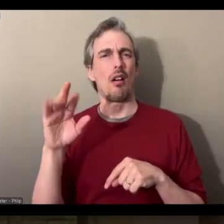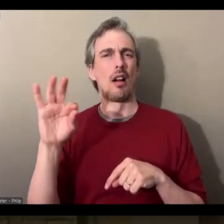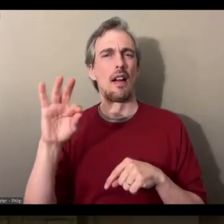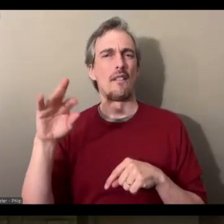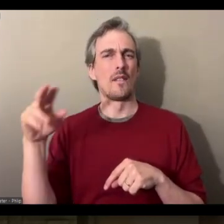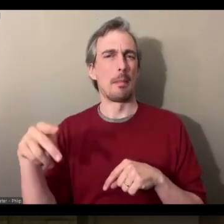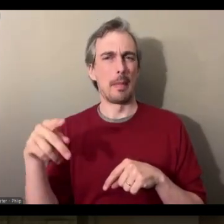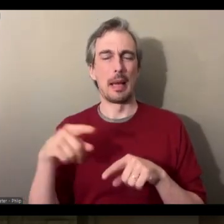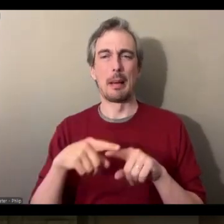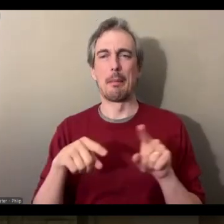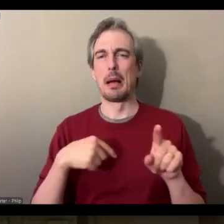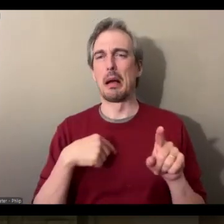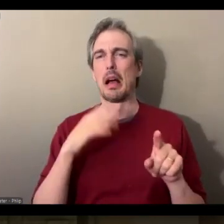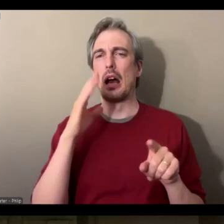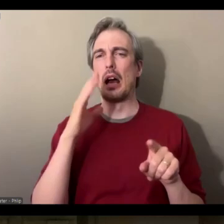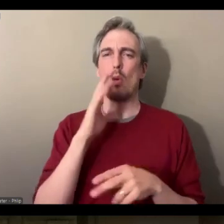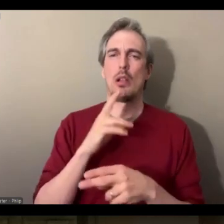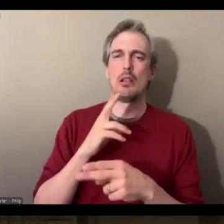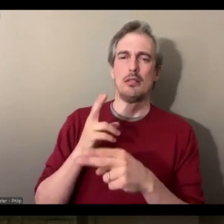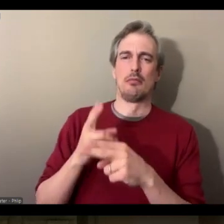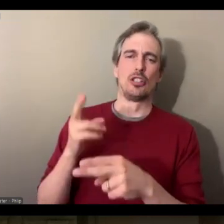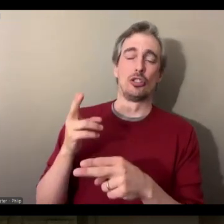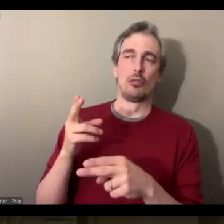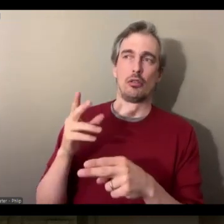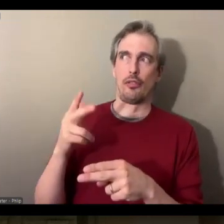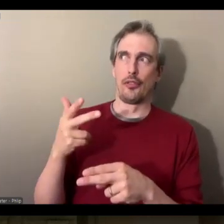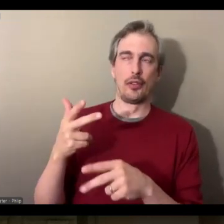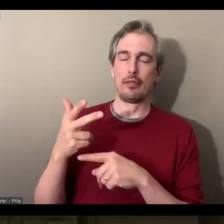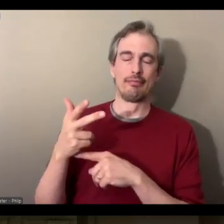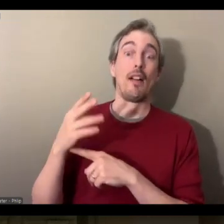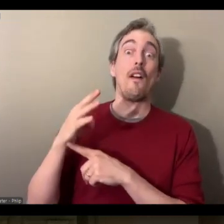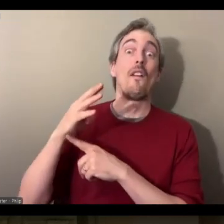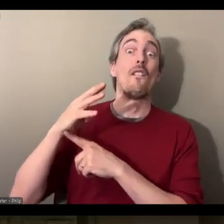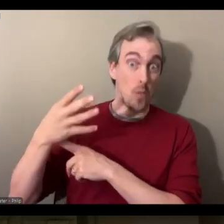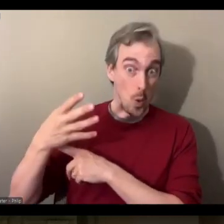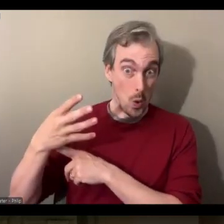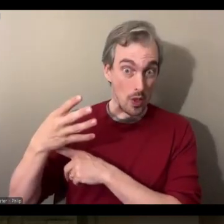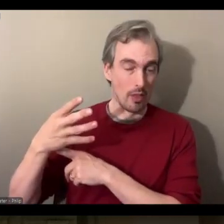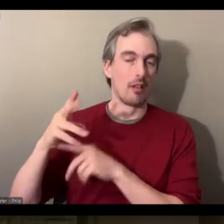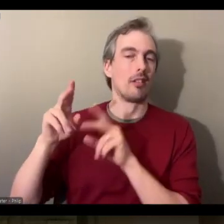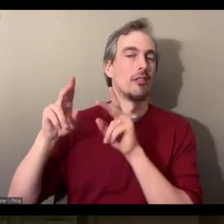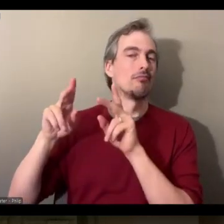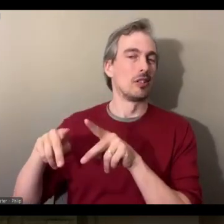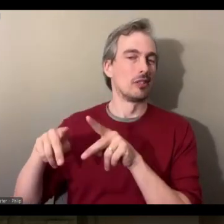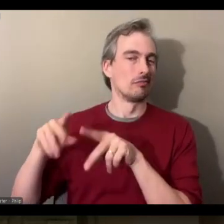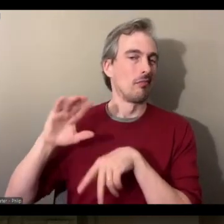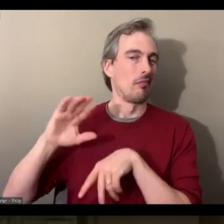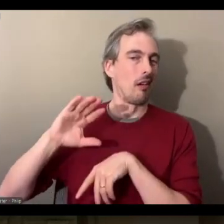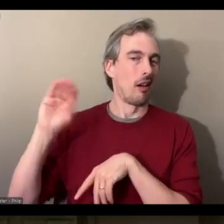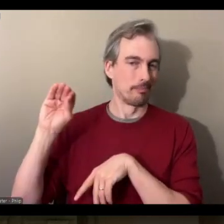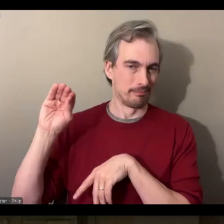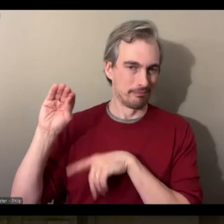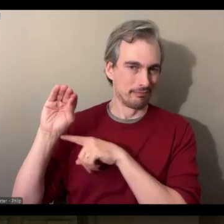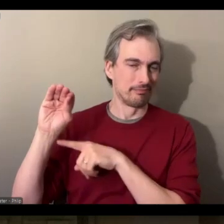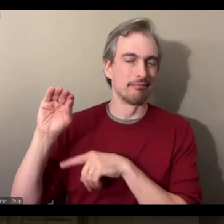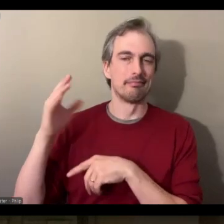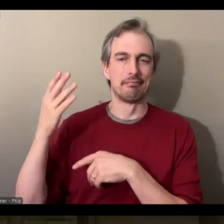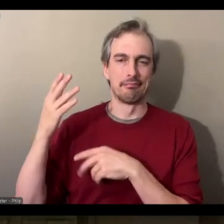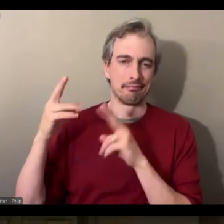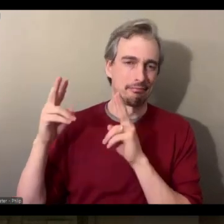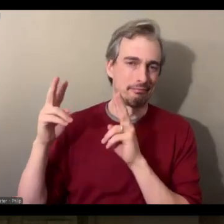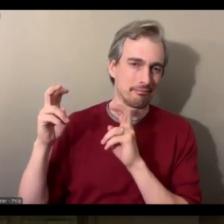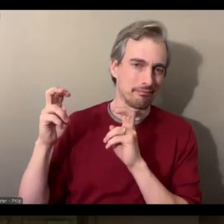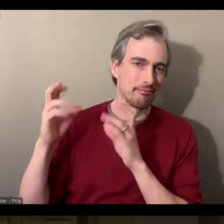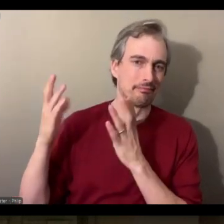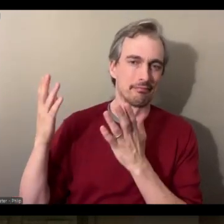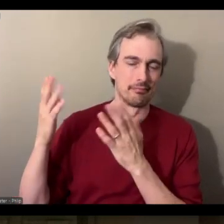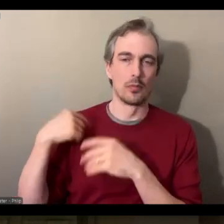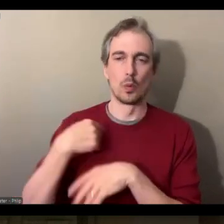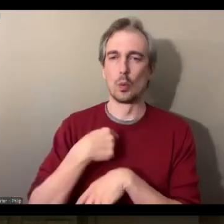a third... Sorry. Fourth person. Fourth company. Quote-unquote. We hired at this point. Our current